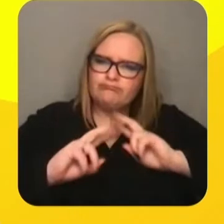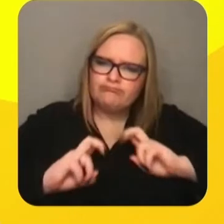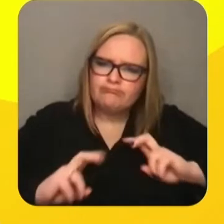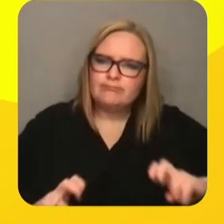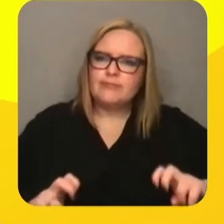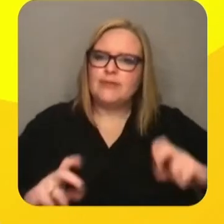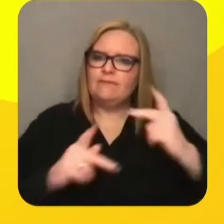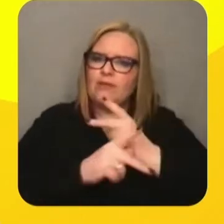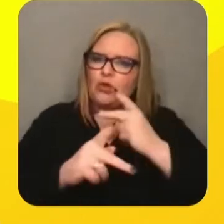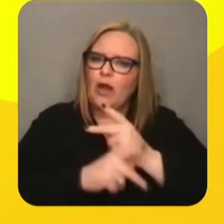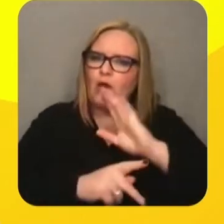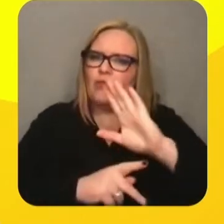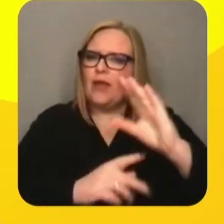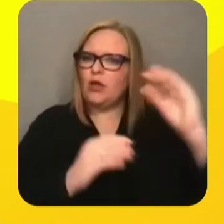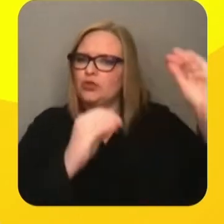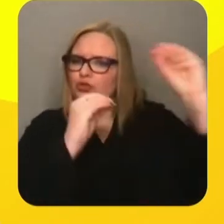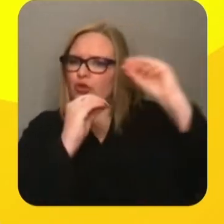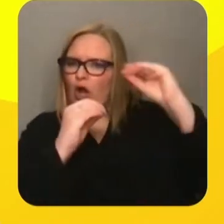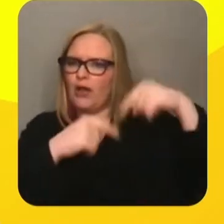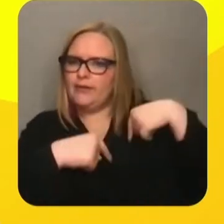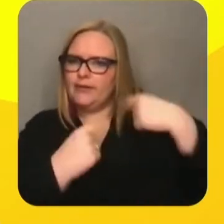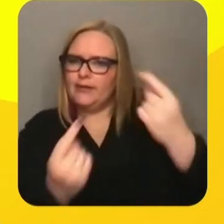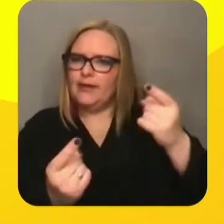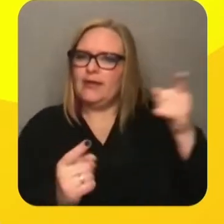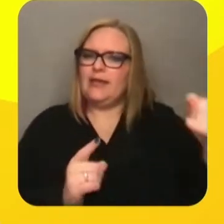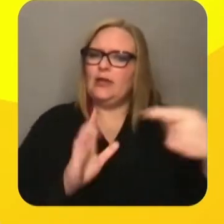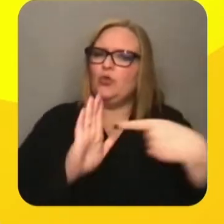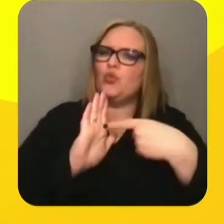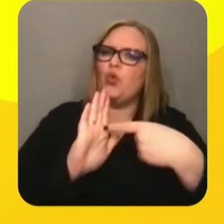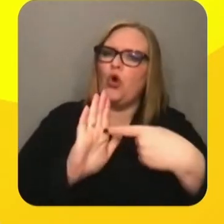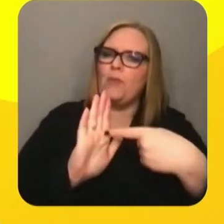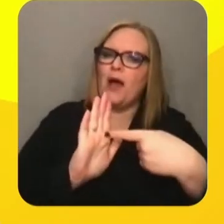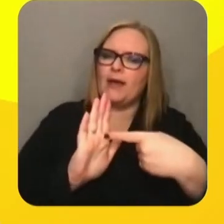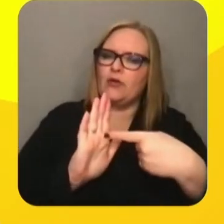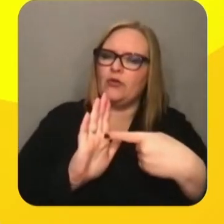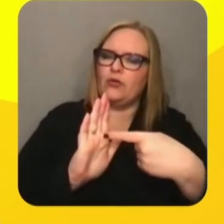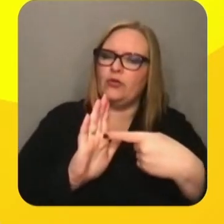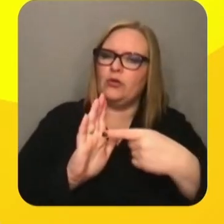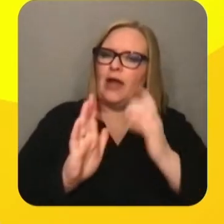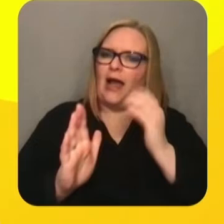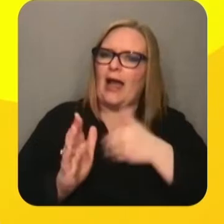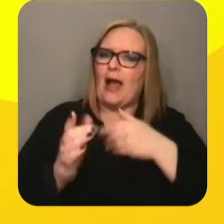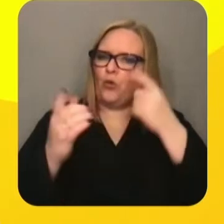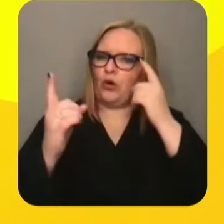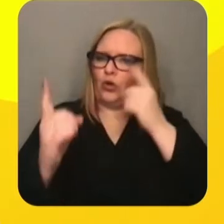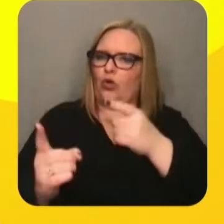had learned because he kind of role-modeled what we wanted to achieve. So, I think is finding those moments.